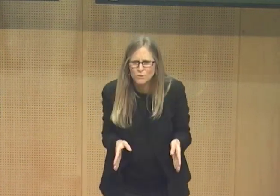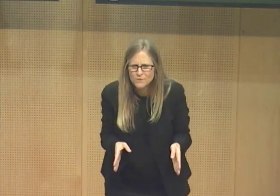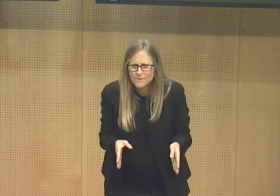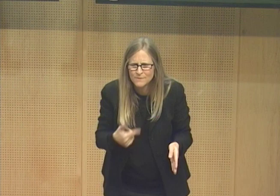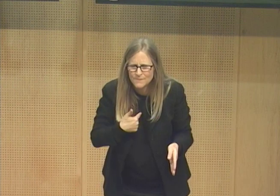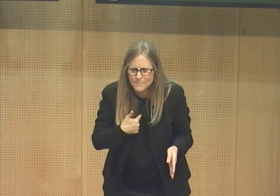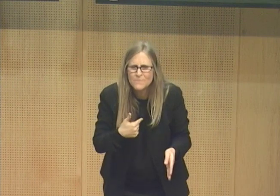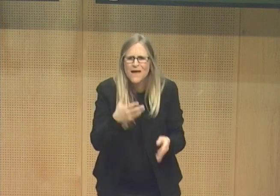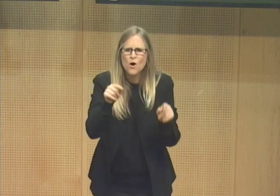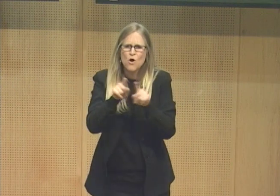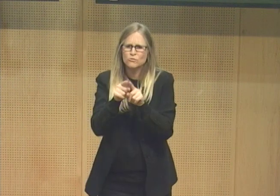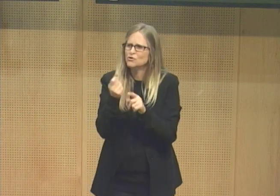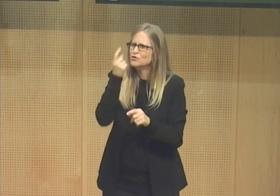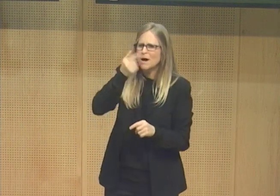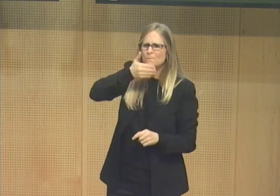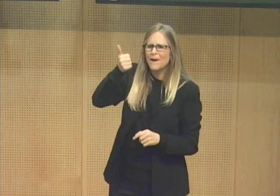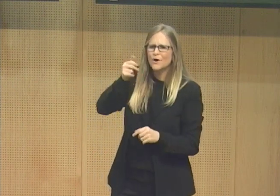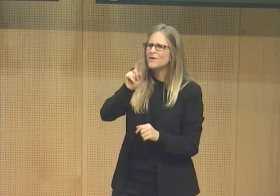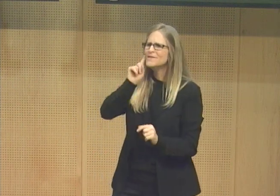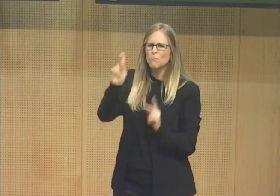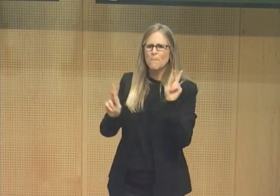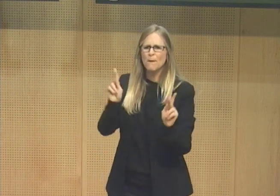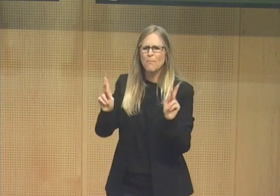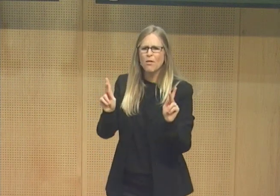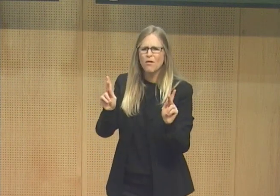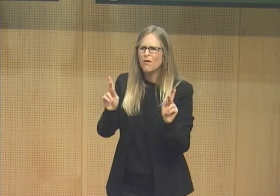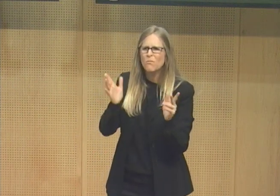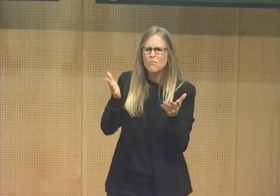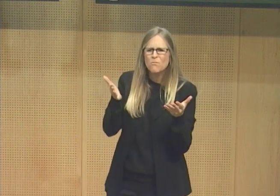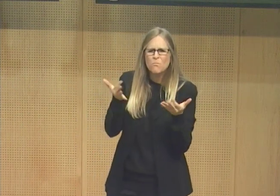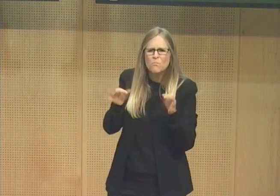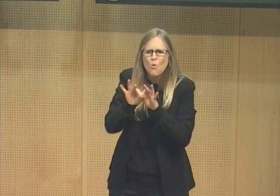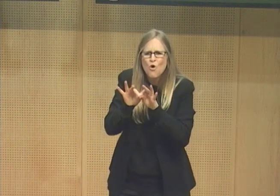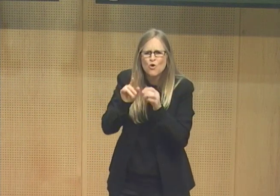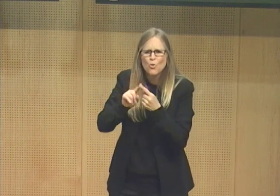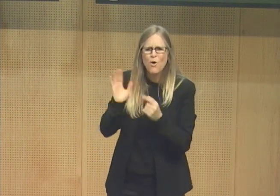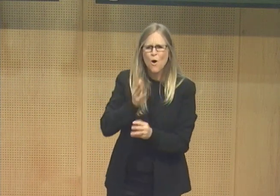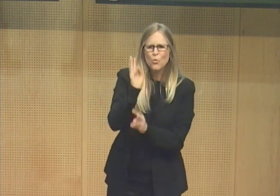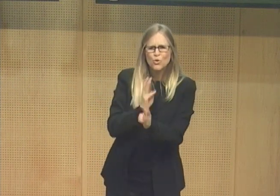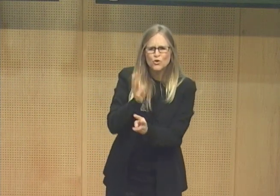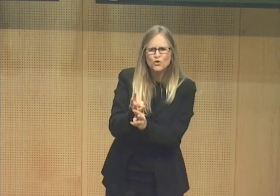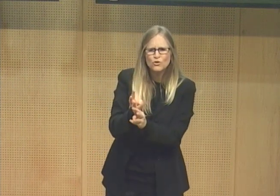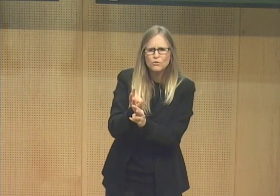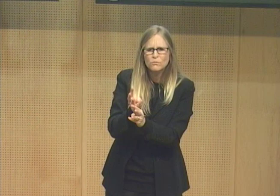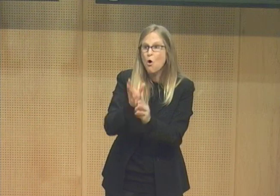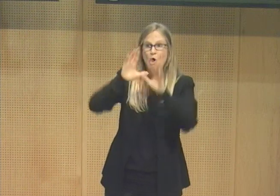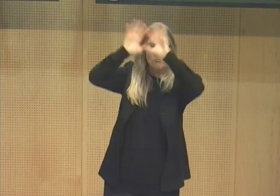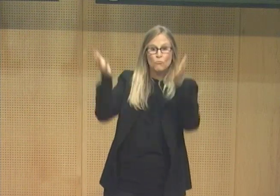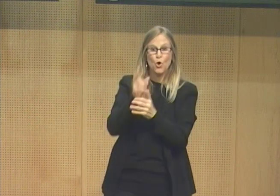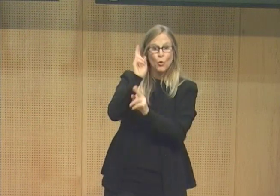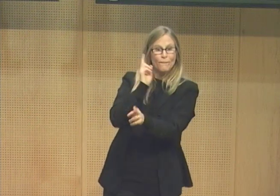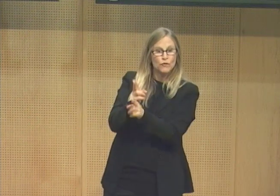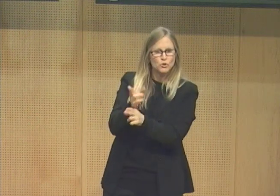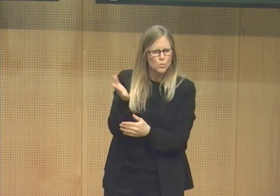as a Deaf person and tried to understand Deaf people better, who we are in the world and in the universe.